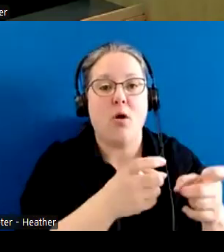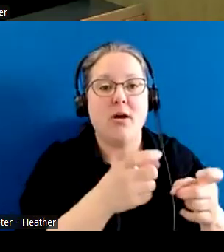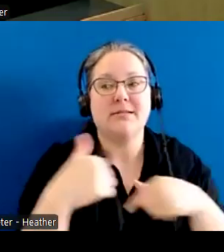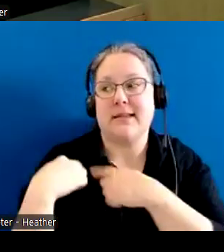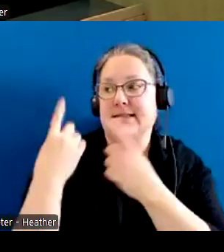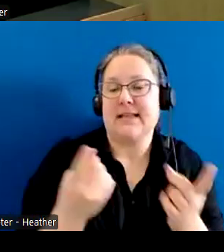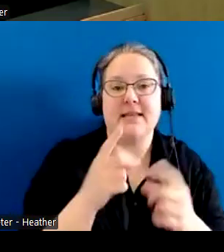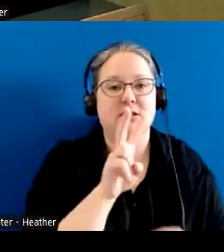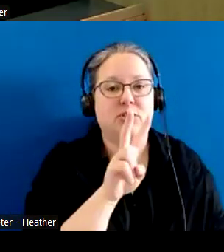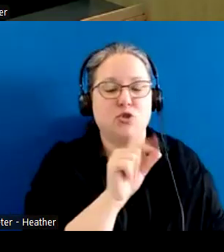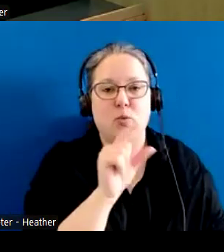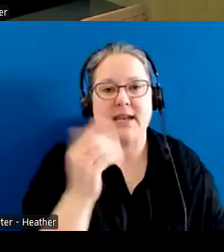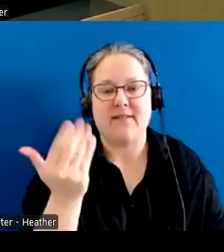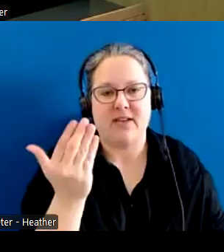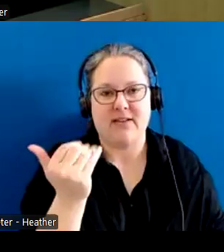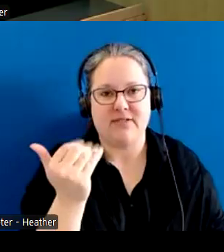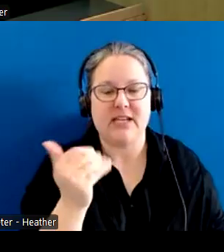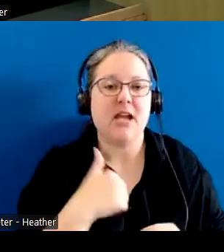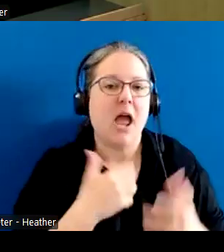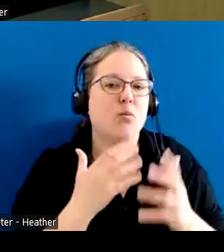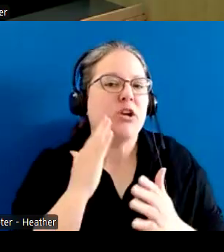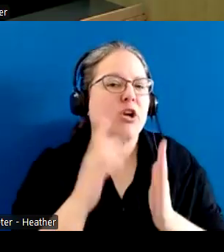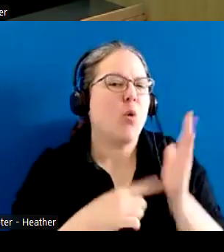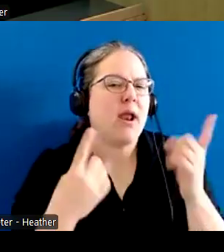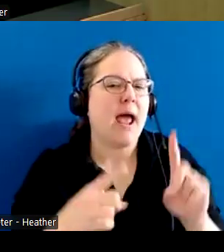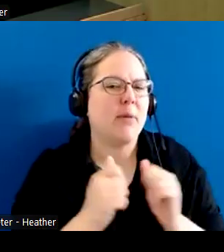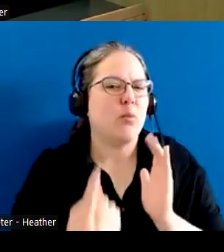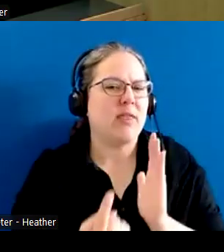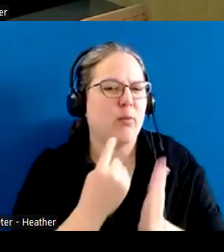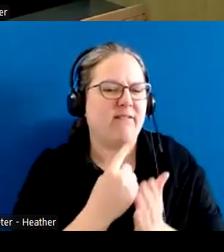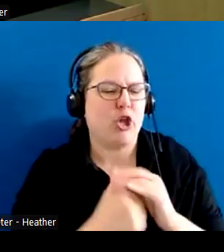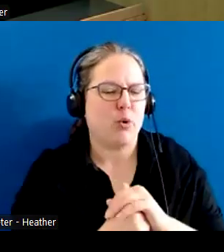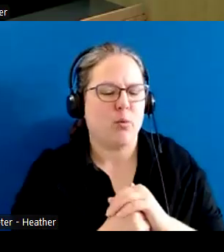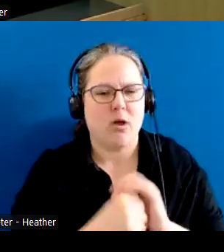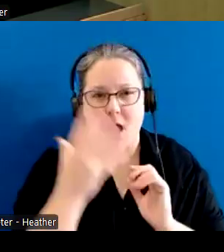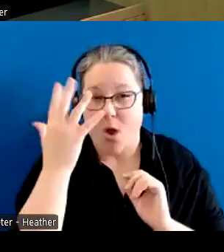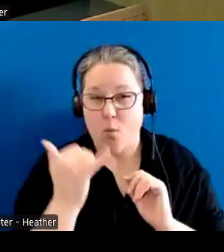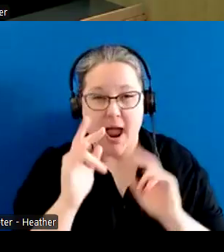we wanted to dig in to see like what happened at review uh you know like why did were people